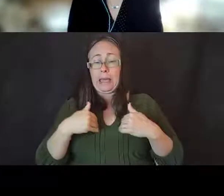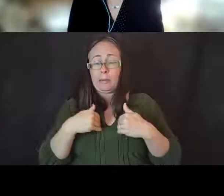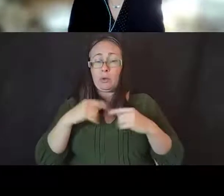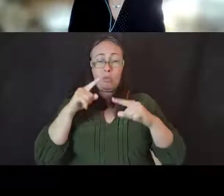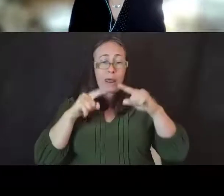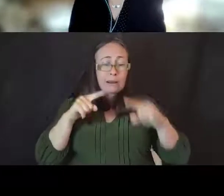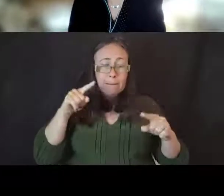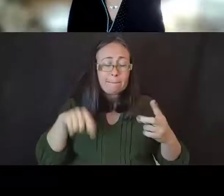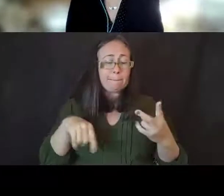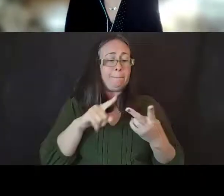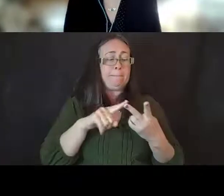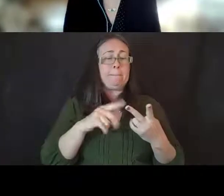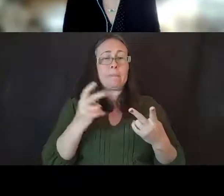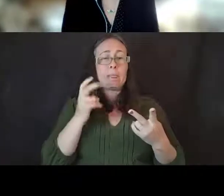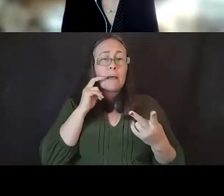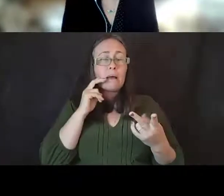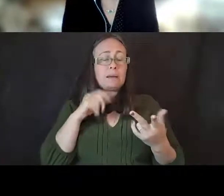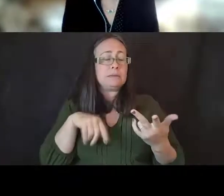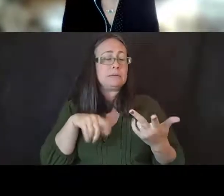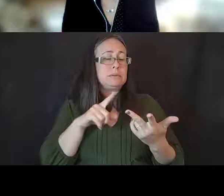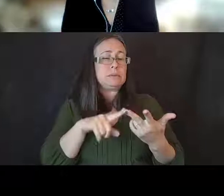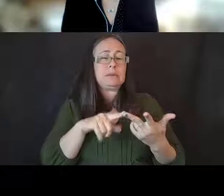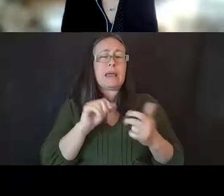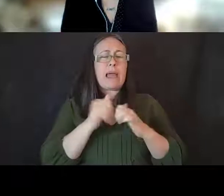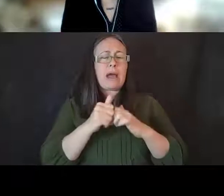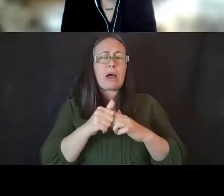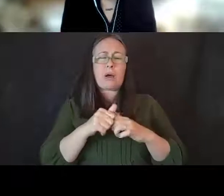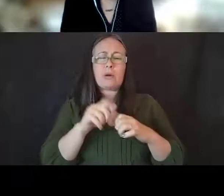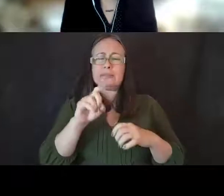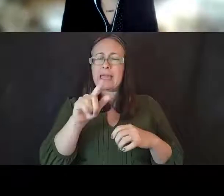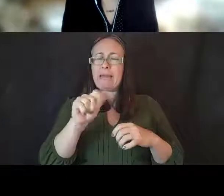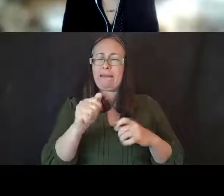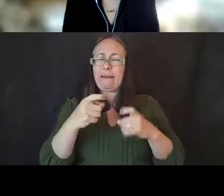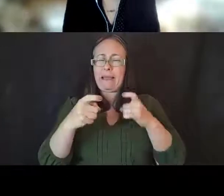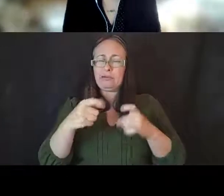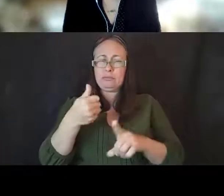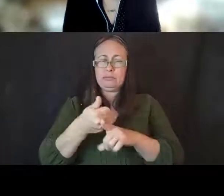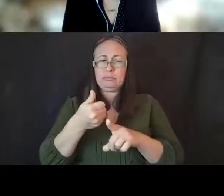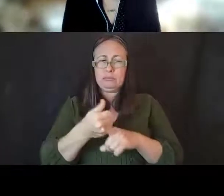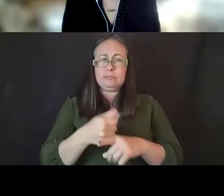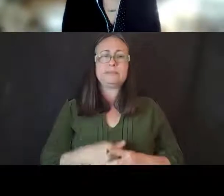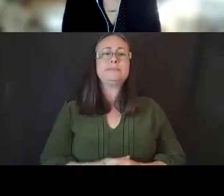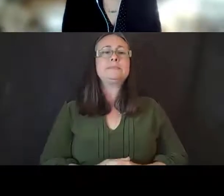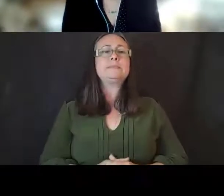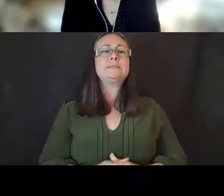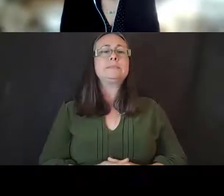whether there was blinding, how the data were handled. Now ...